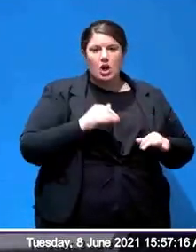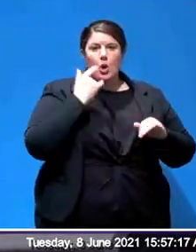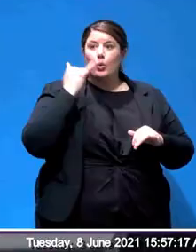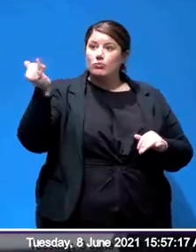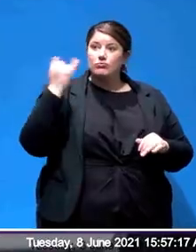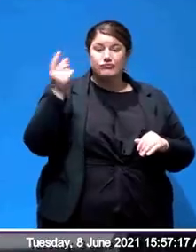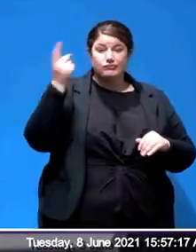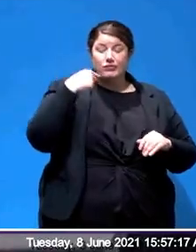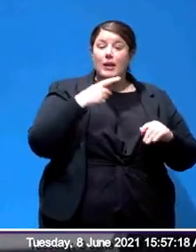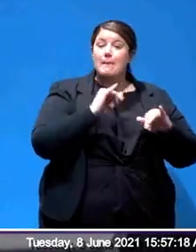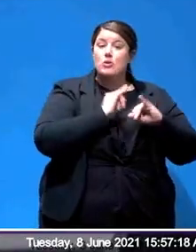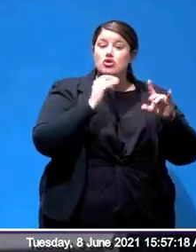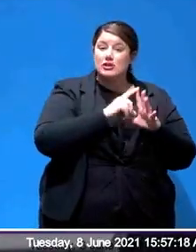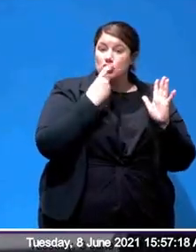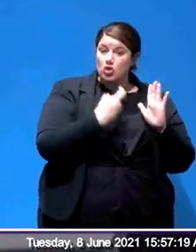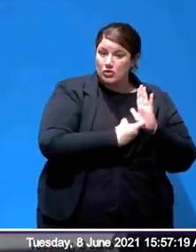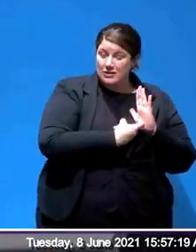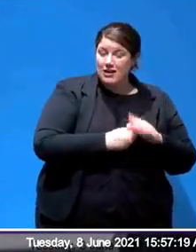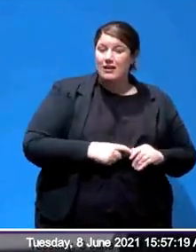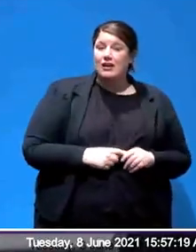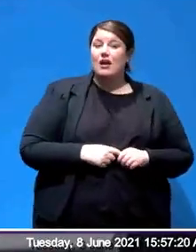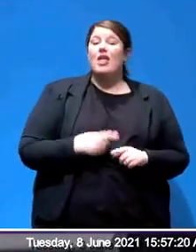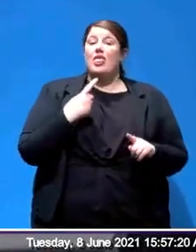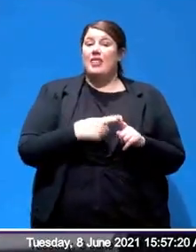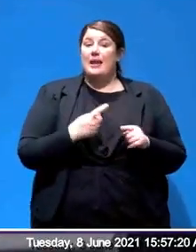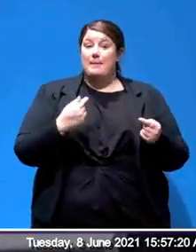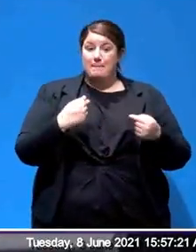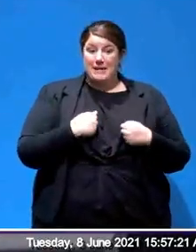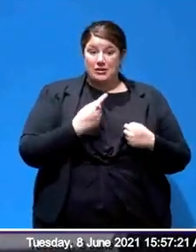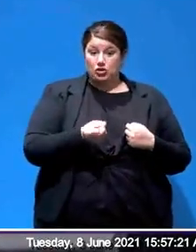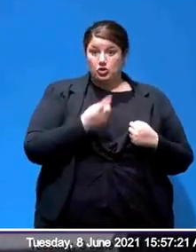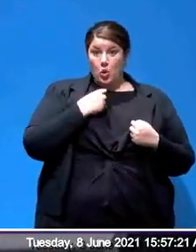terms of the notification, of me actually being notified of that bruising